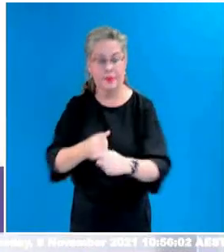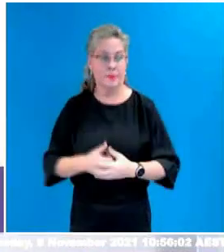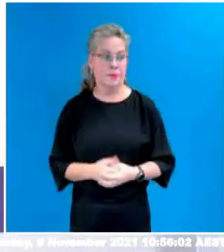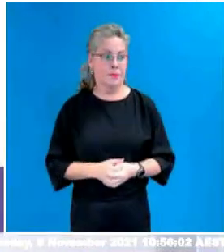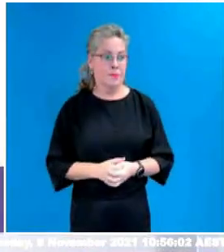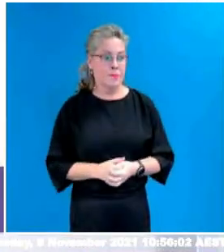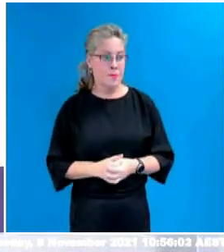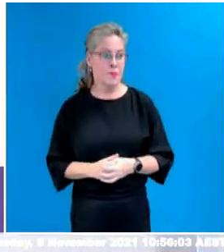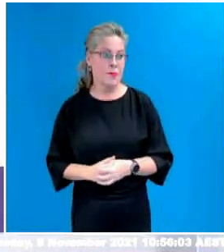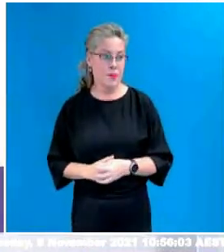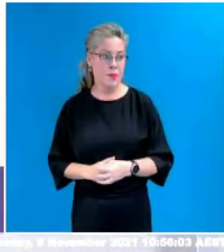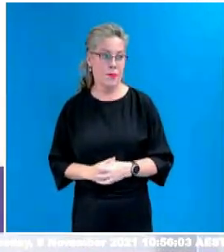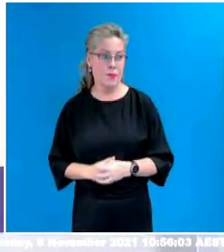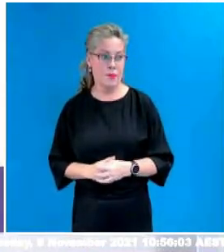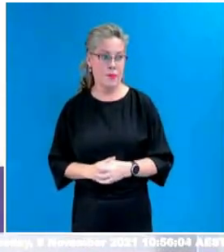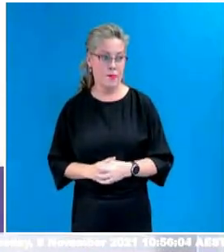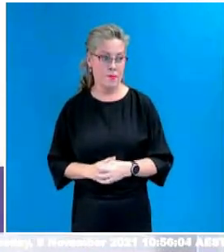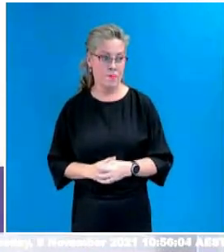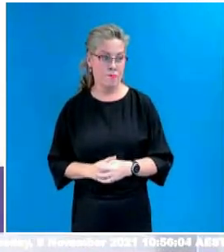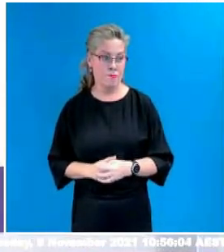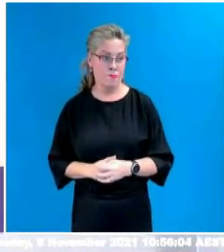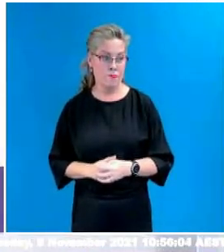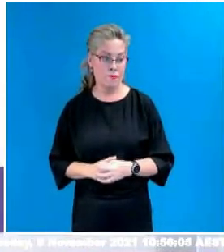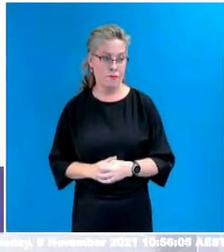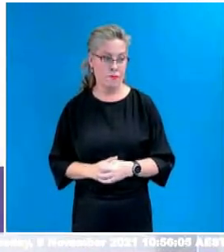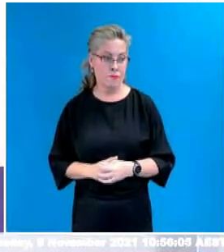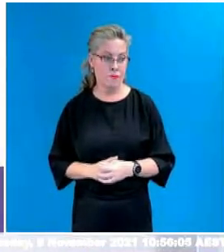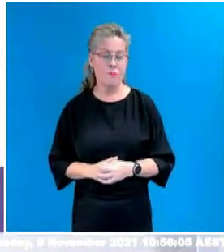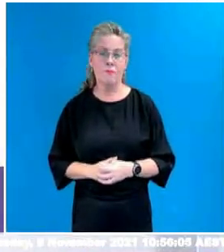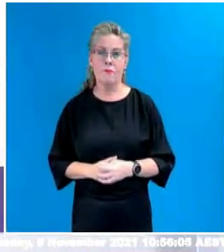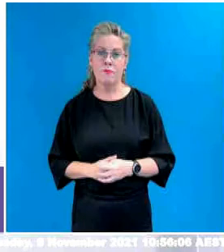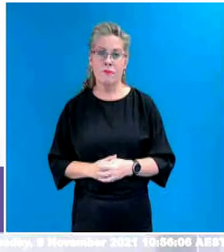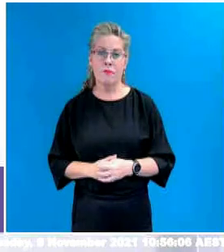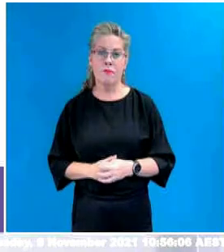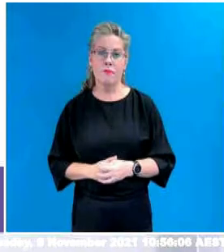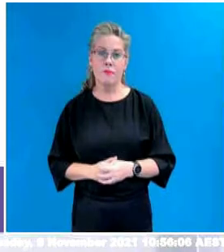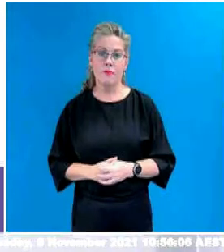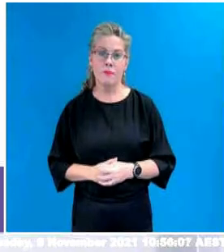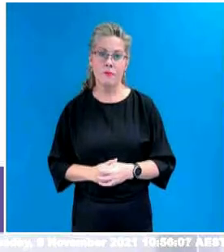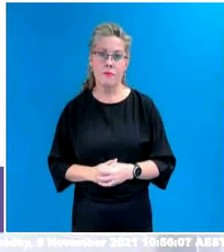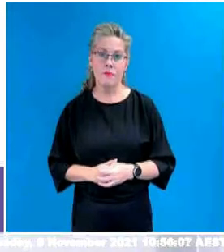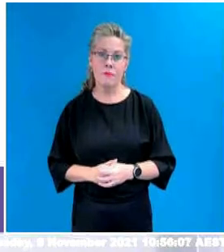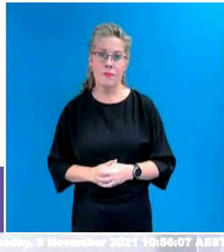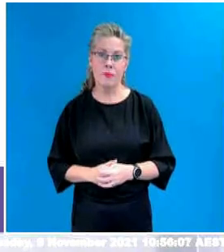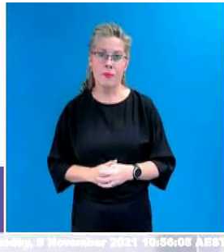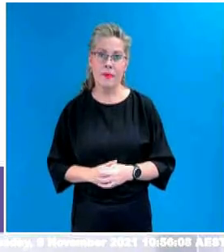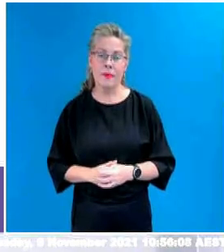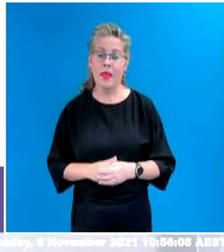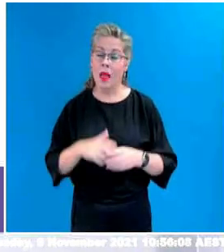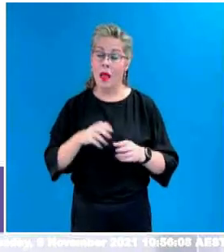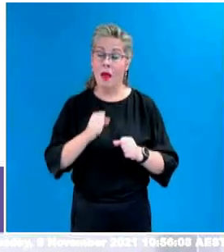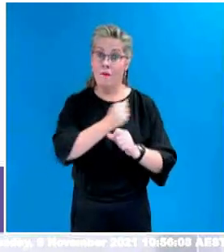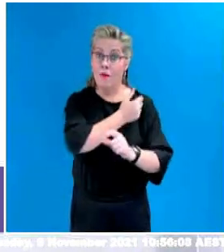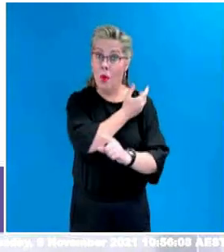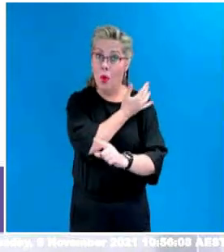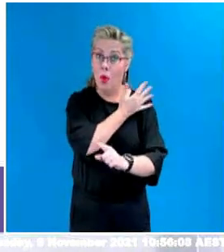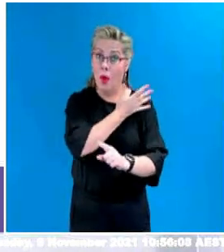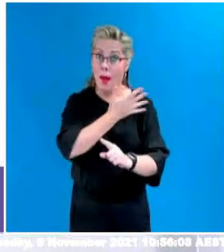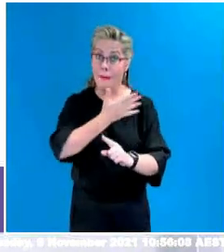much older and longstanding model, is there not, where the international law